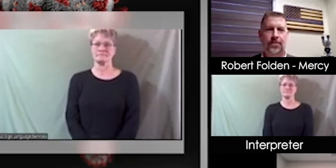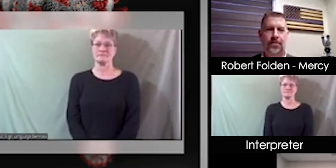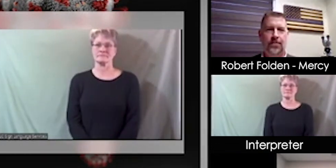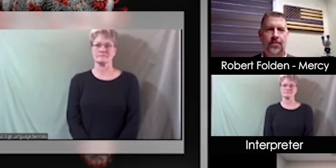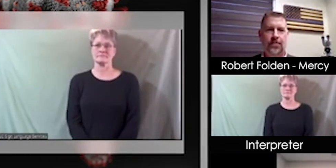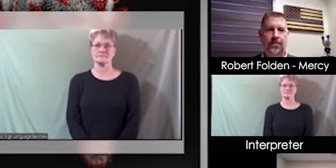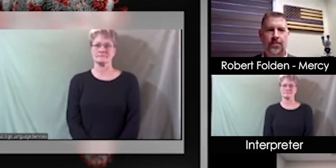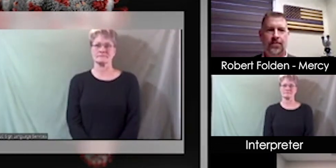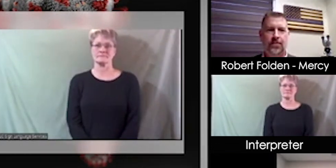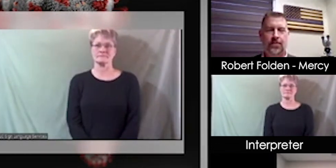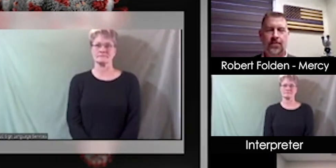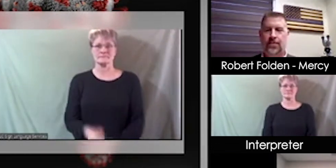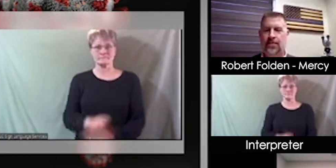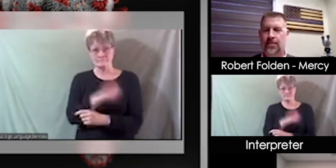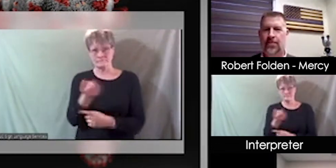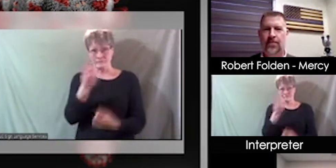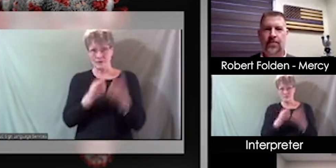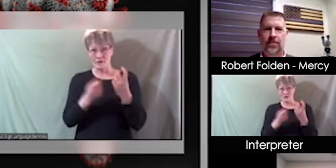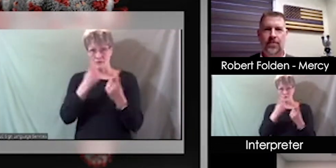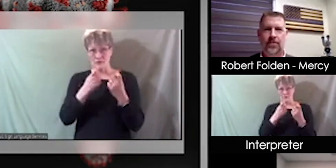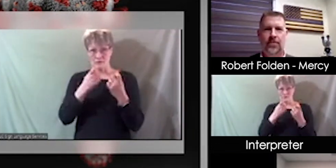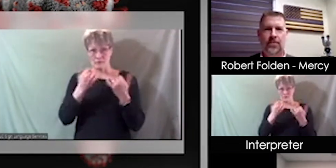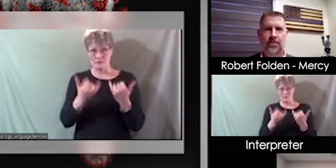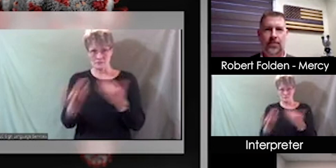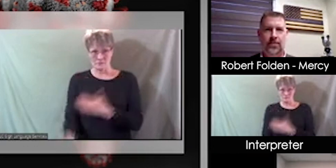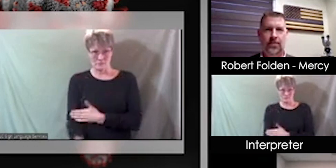Any other questions this morning?